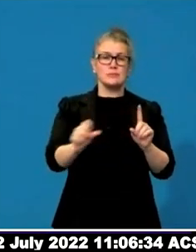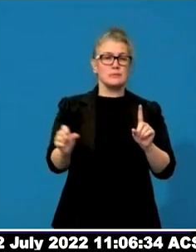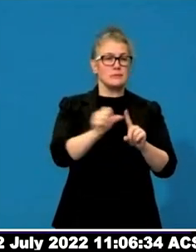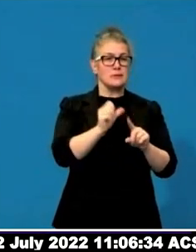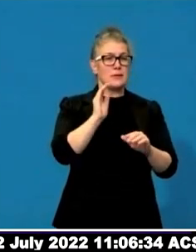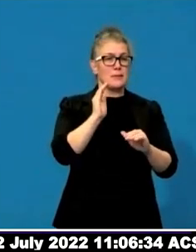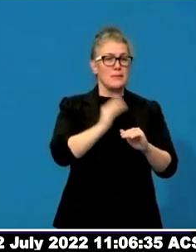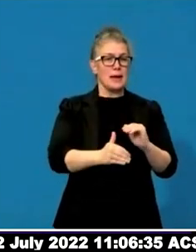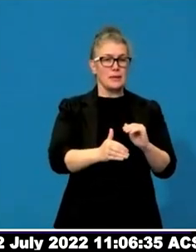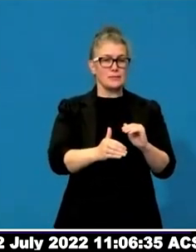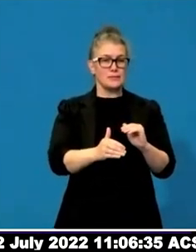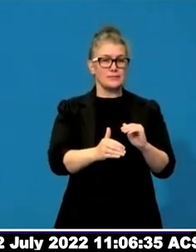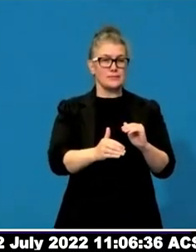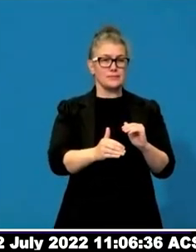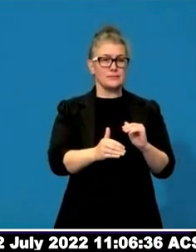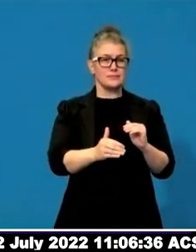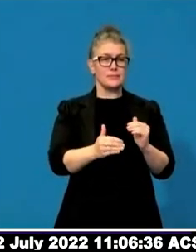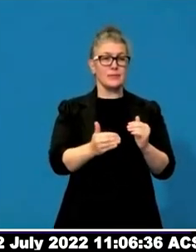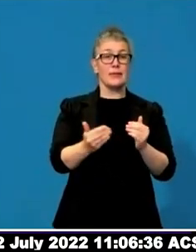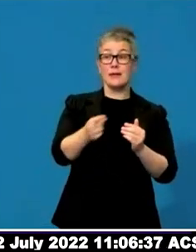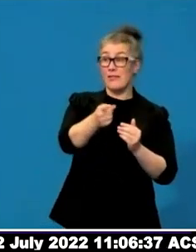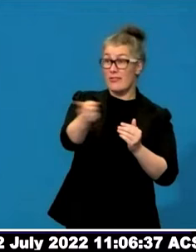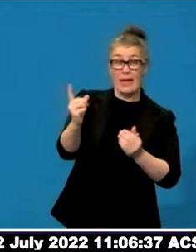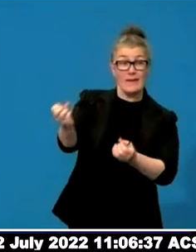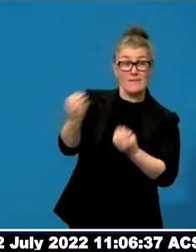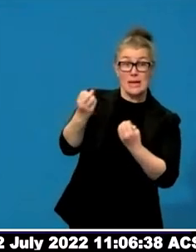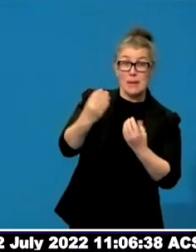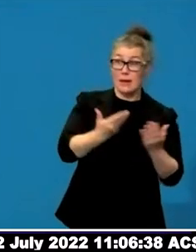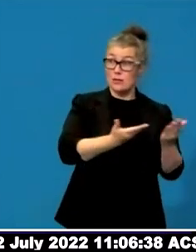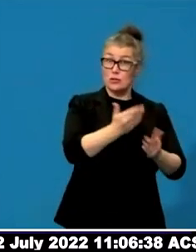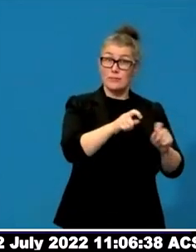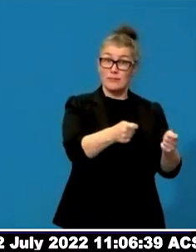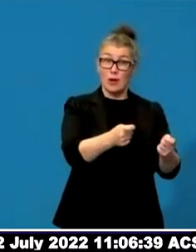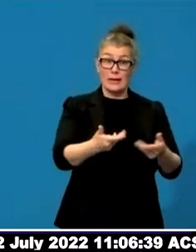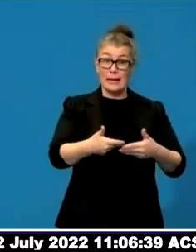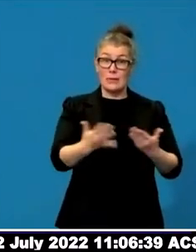is there any way you can contact the NDIA and ask for details of their experience